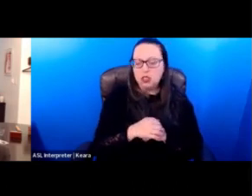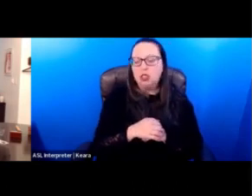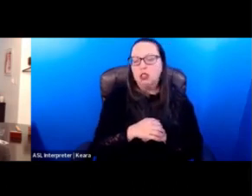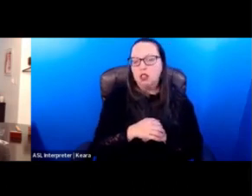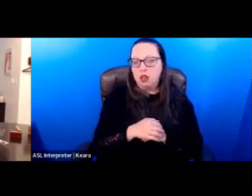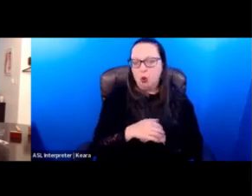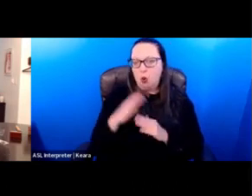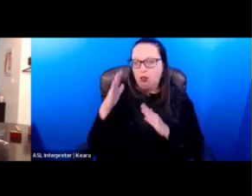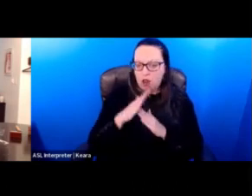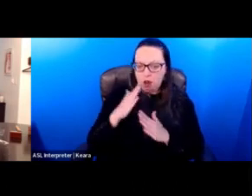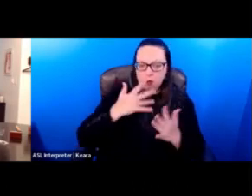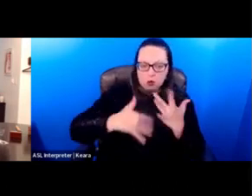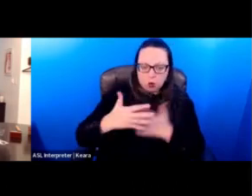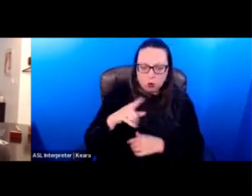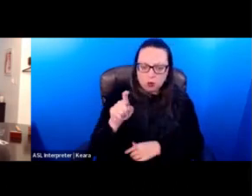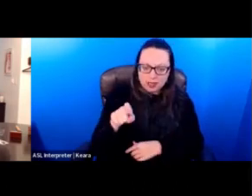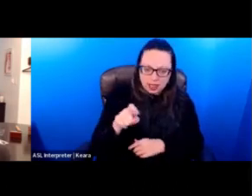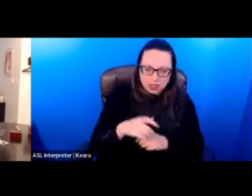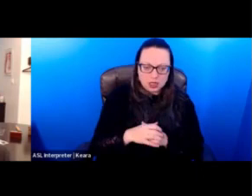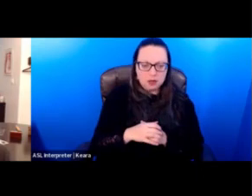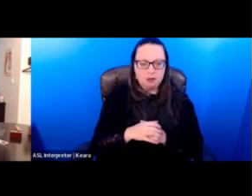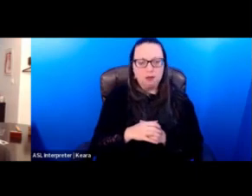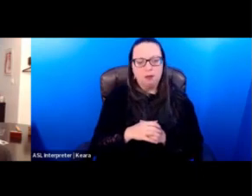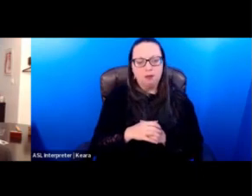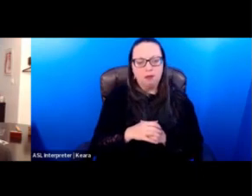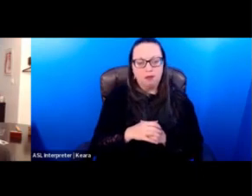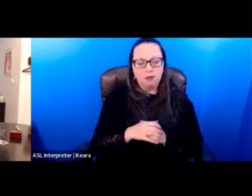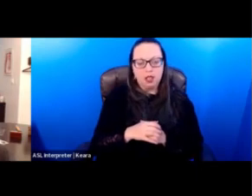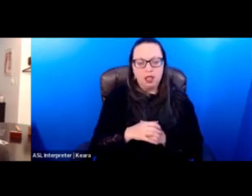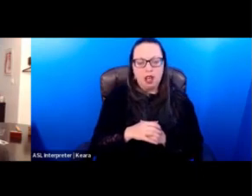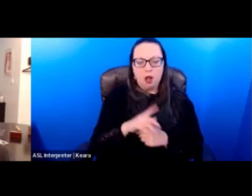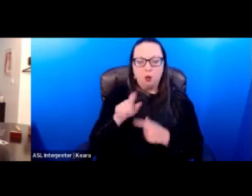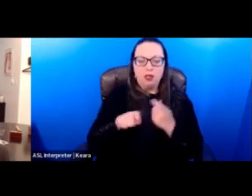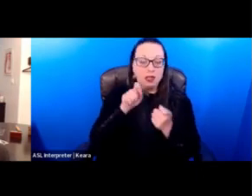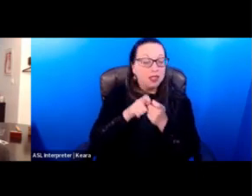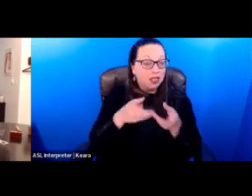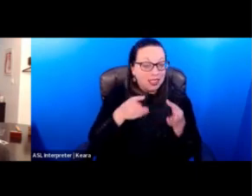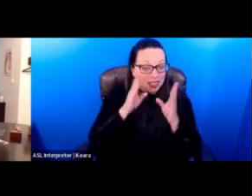social need, with particular attention to low income older individuals, low income